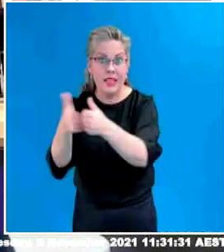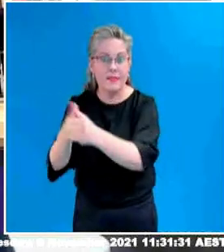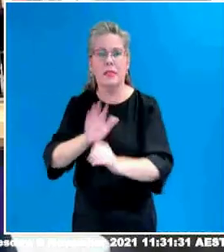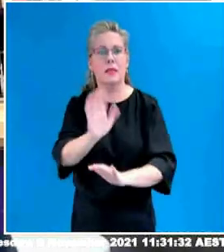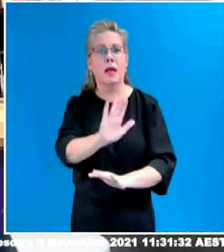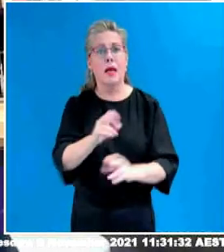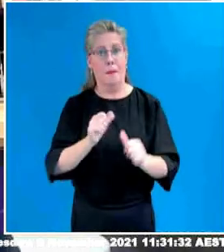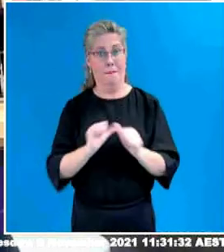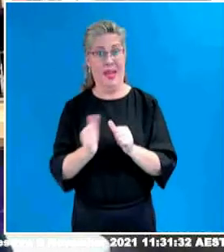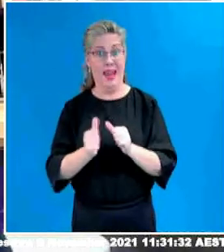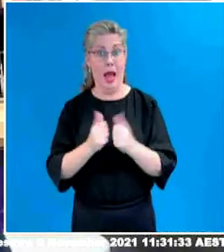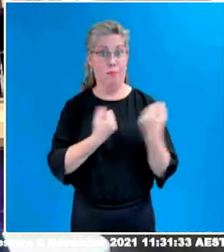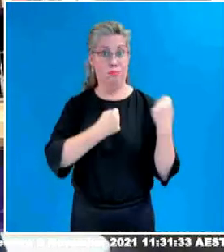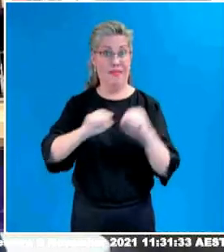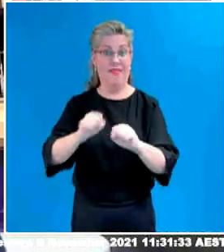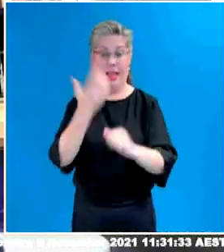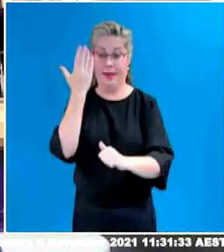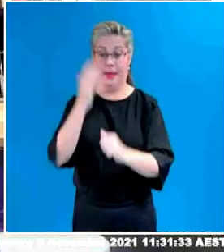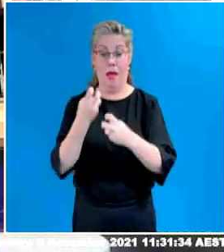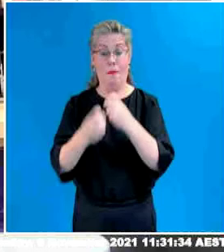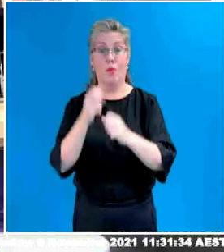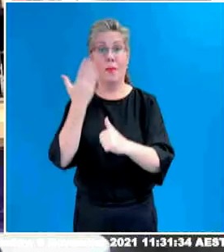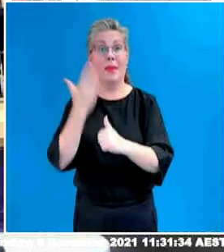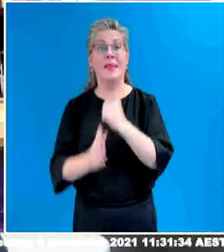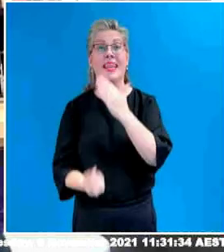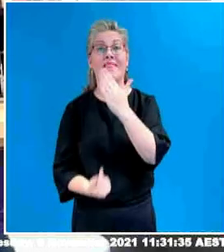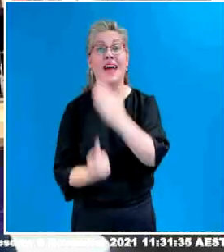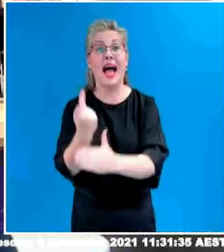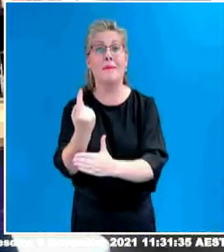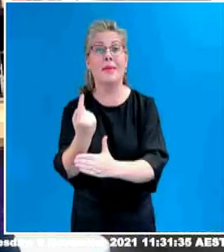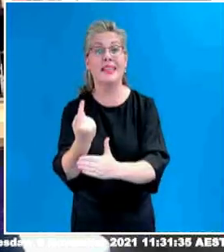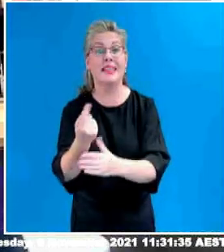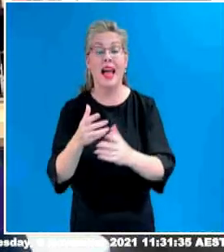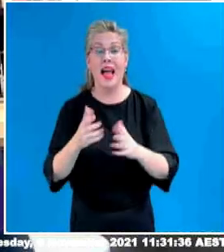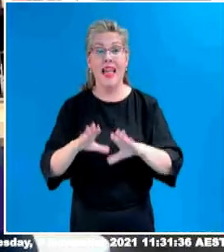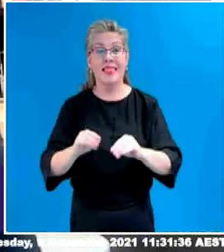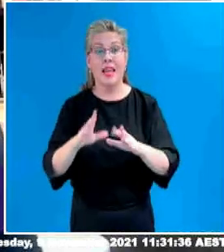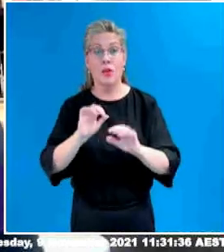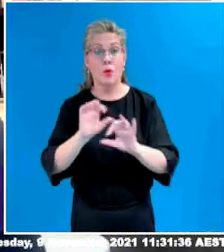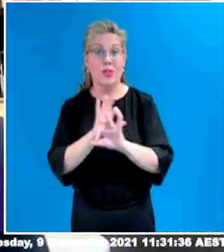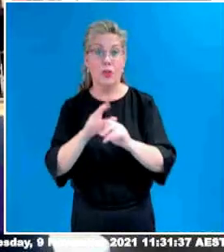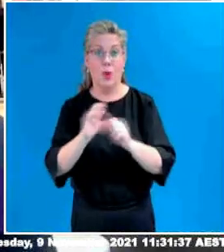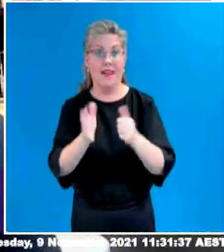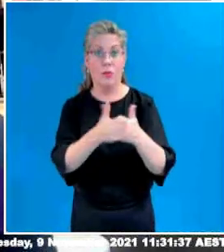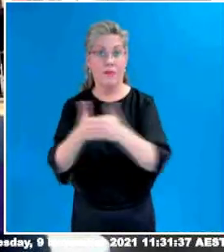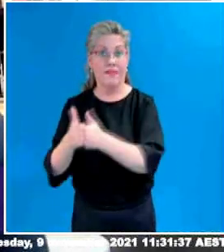do, then we don't have to focus on remediation. I will check with the Commissioners if